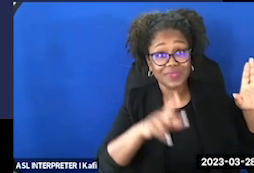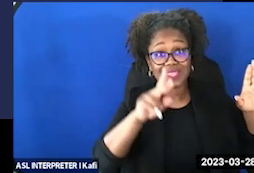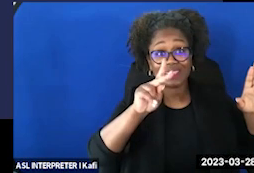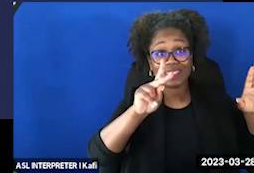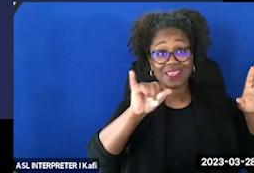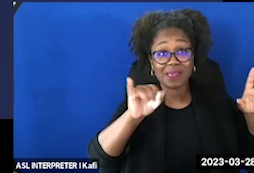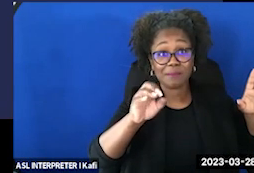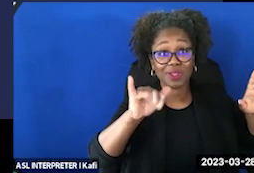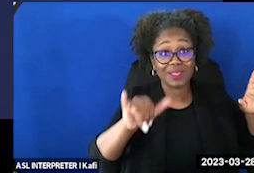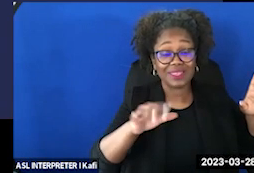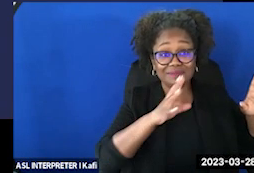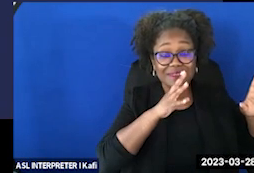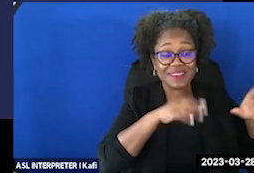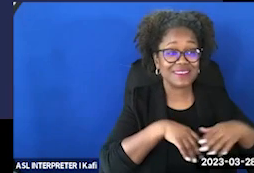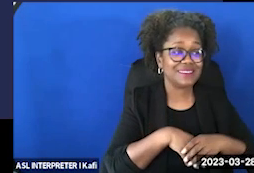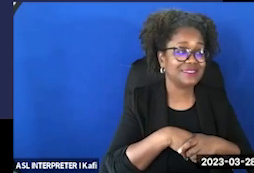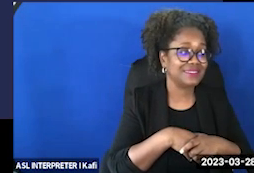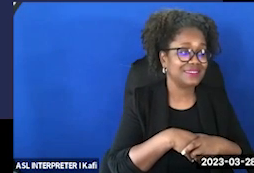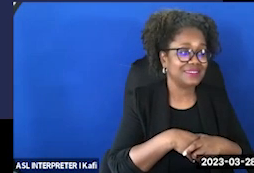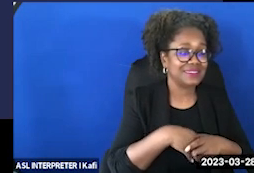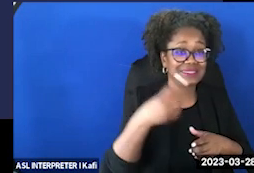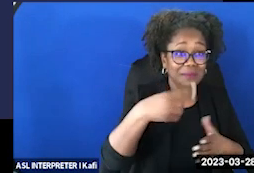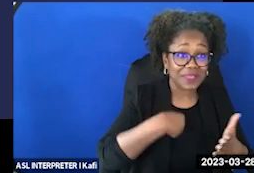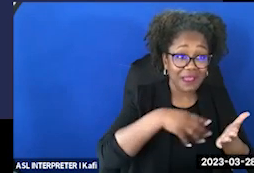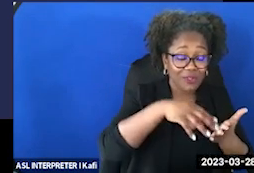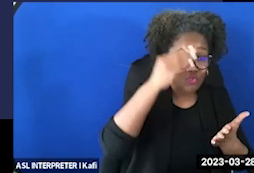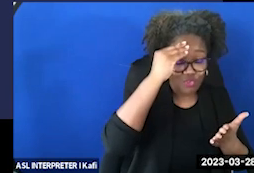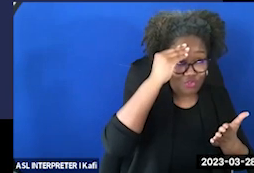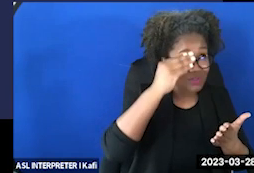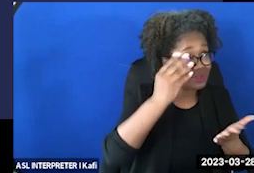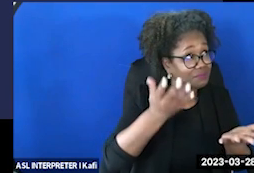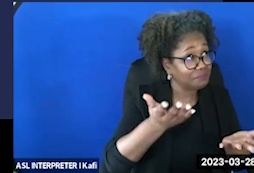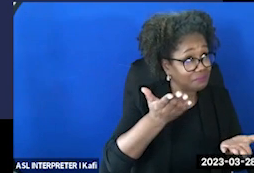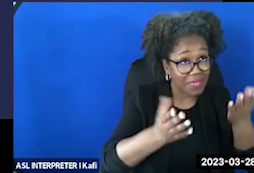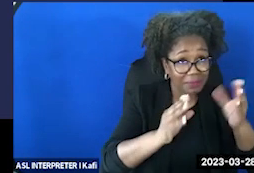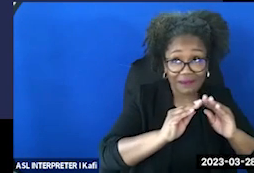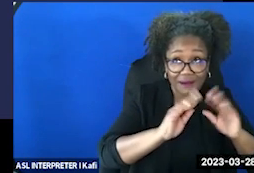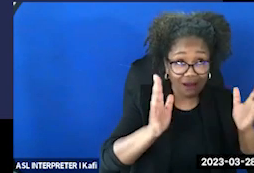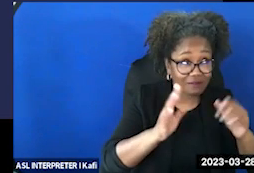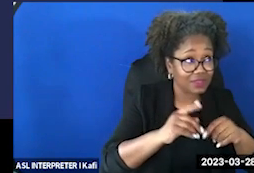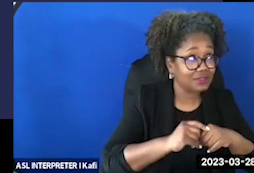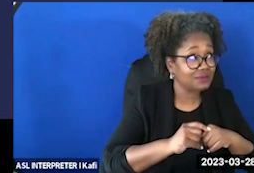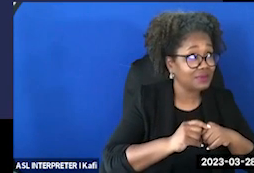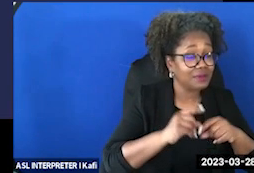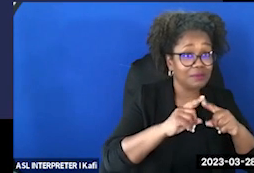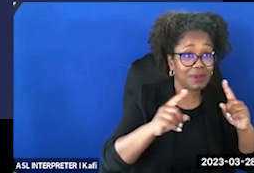Kimberly: kind of obvious, but I didn't really even think about the Kimberly: the way university policies